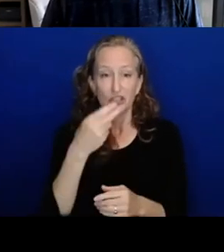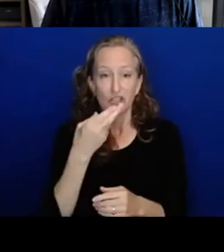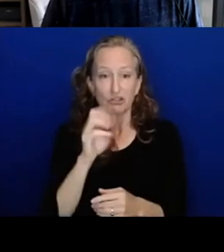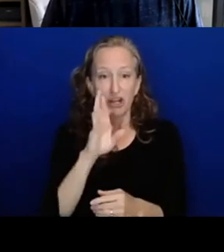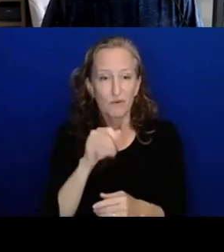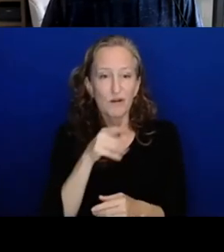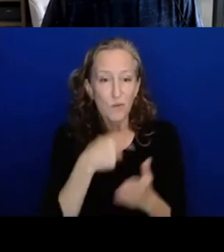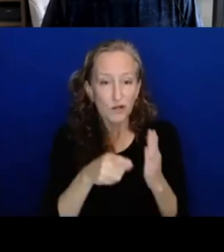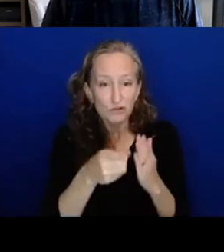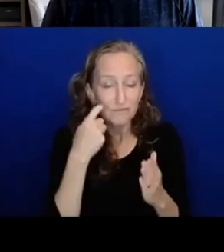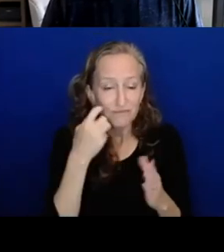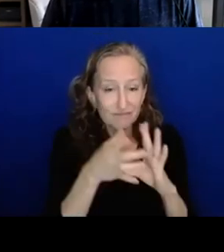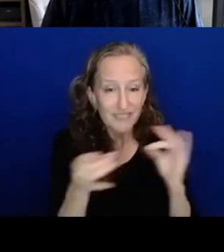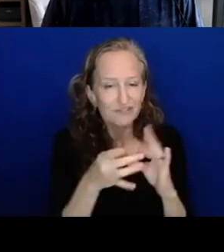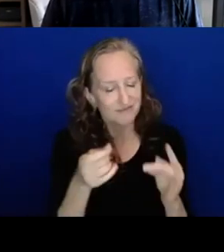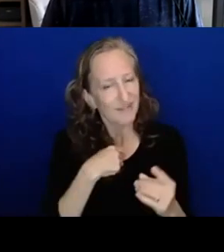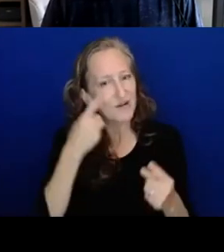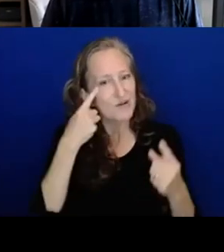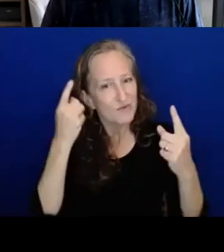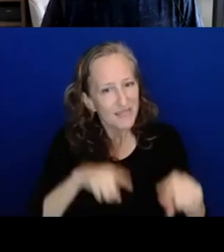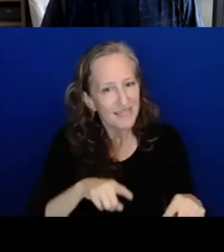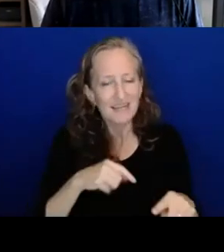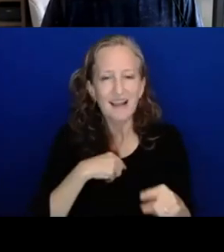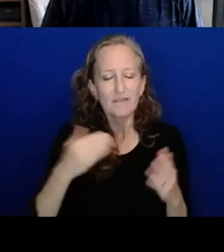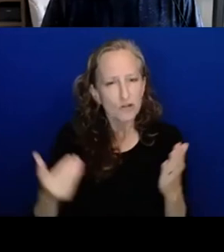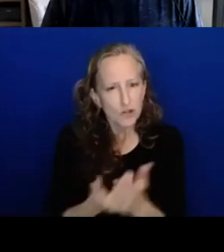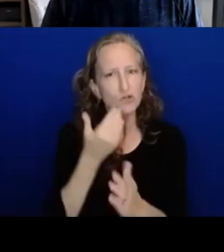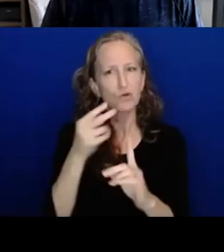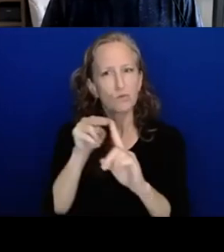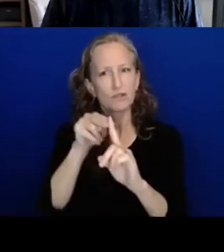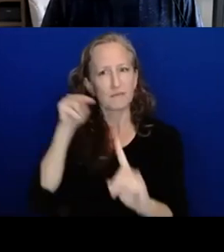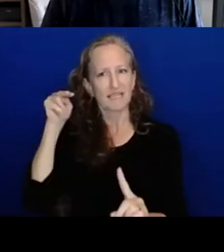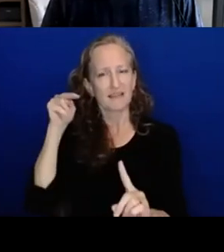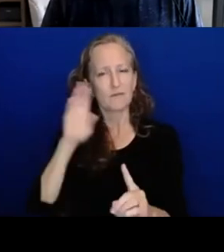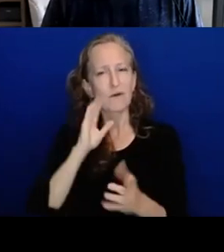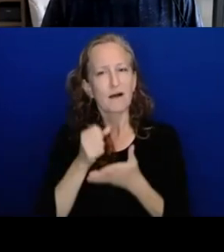is producing some fresh ways of thinking that I think will help organizations to be potentially